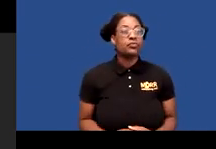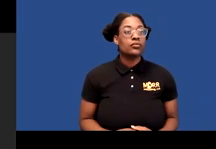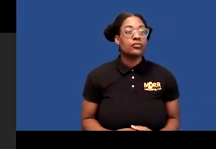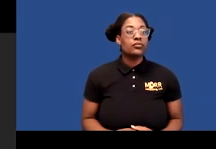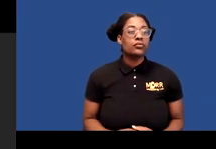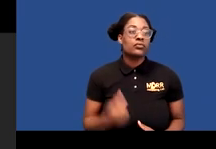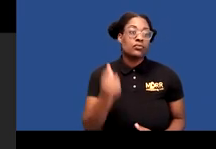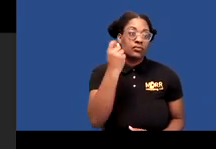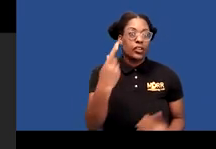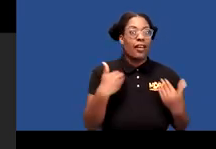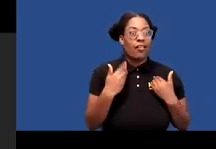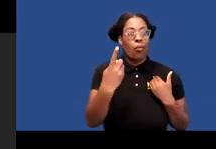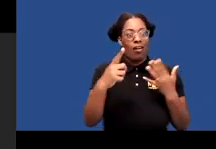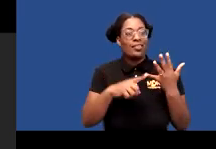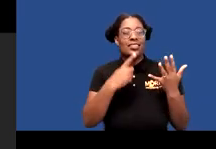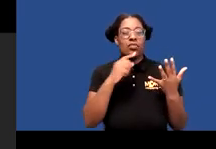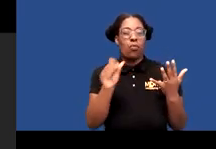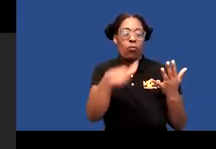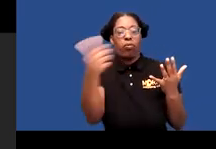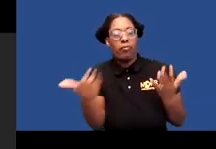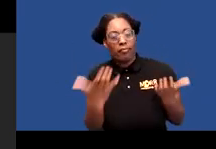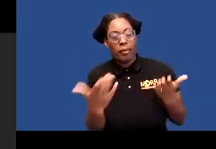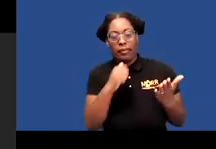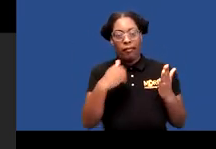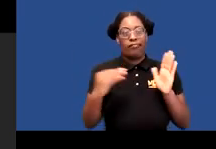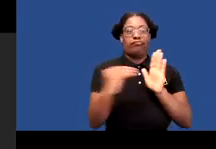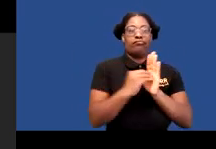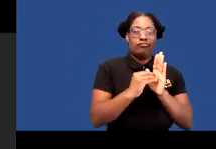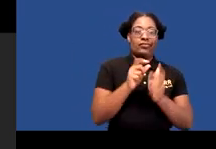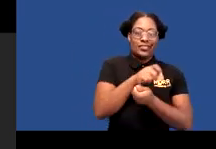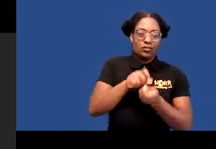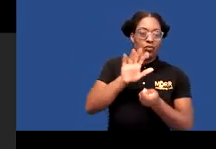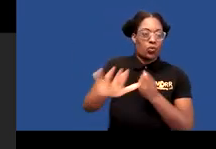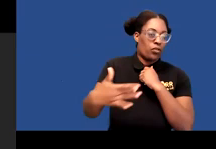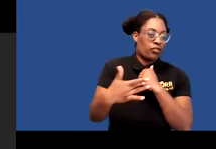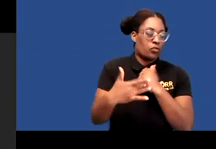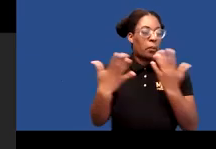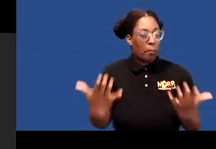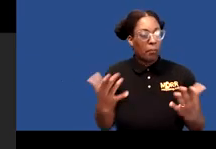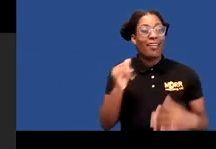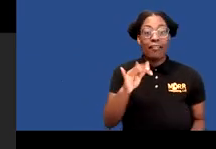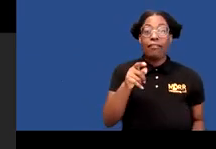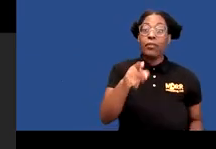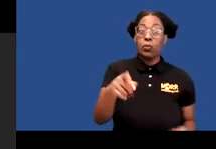And if your uses fall into an "Other" category, would you drop a note into the chat